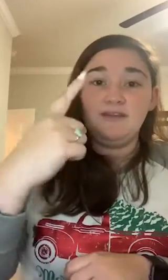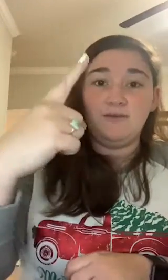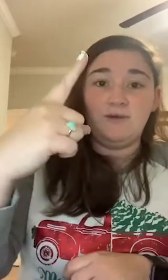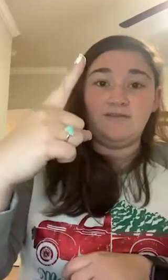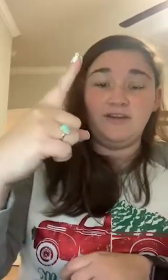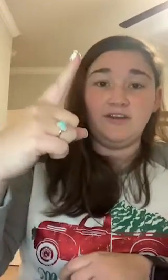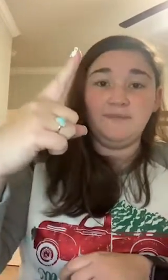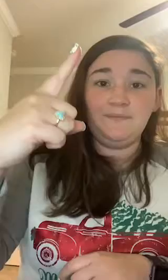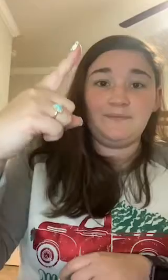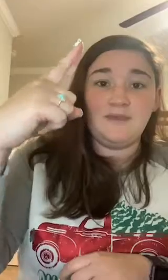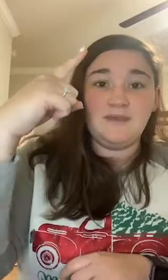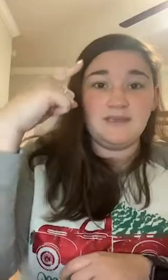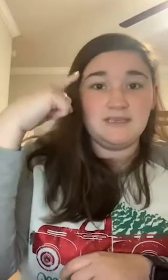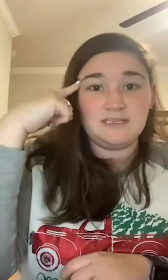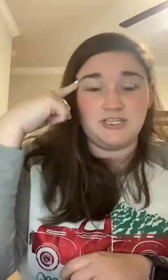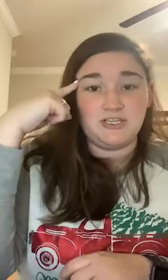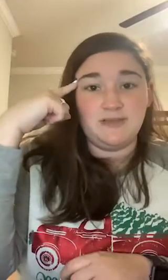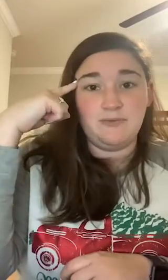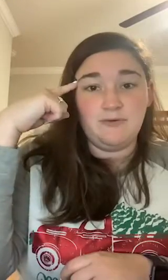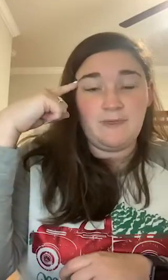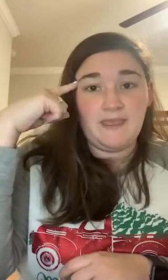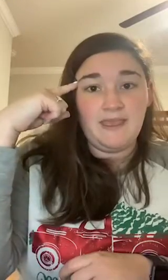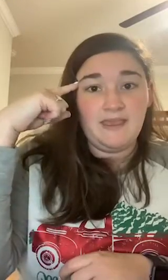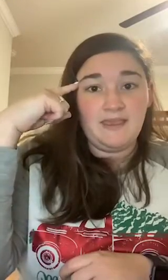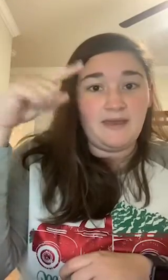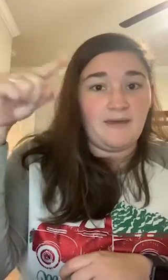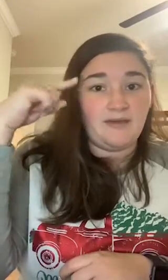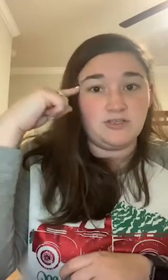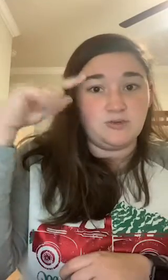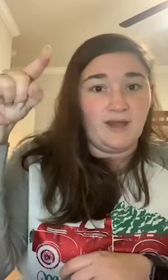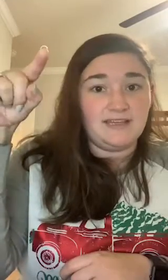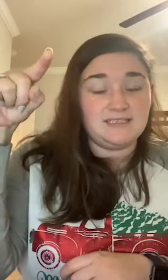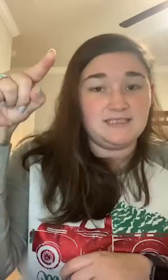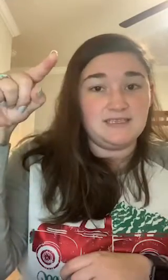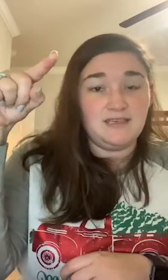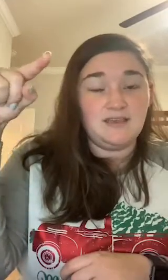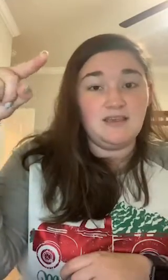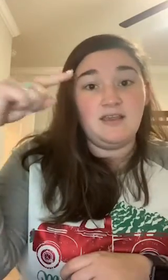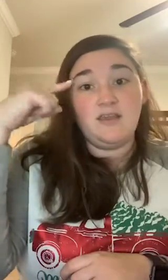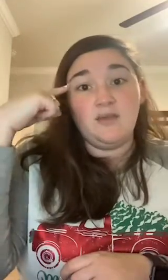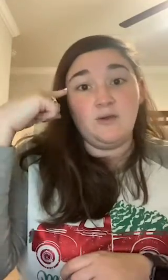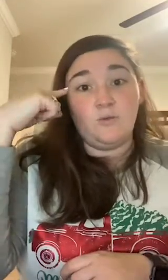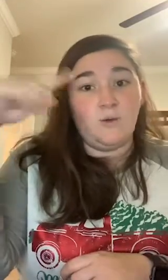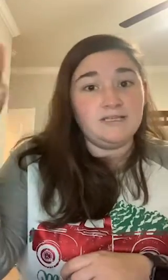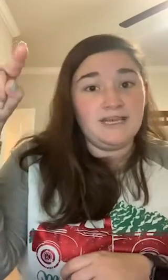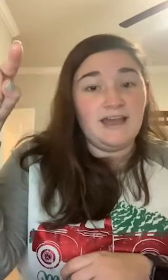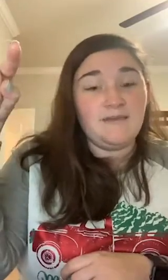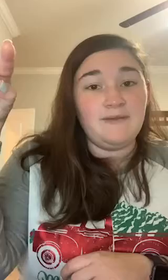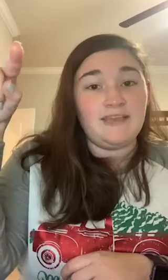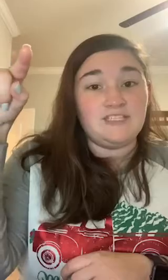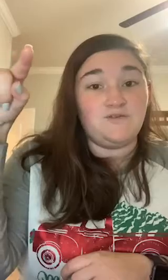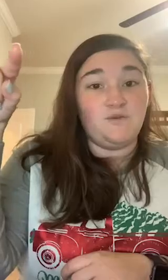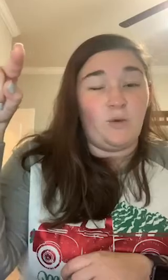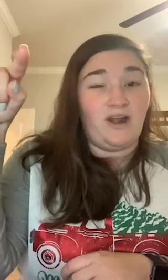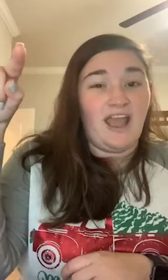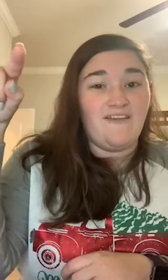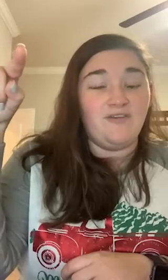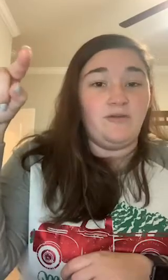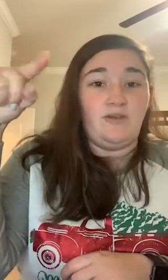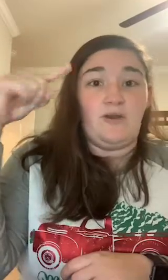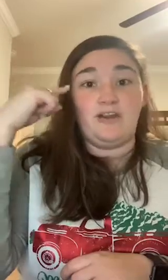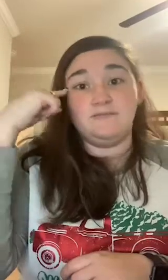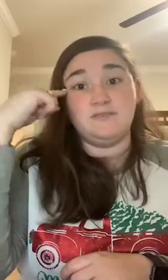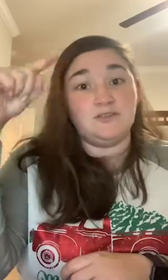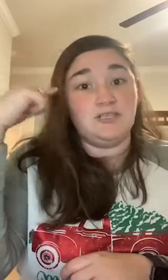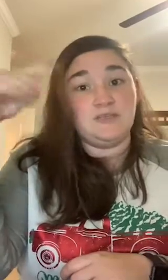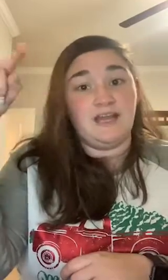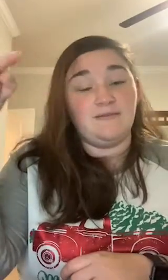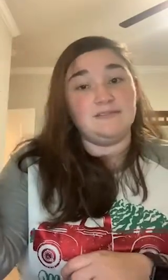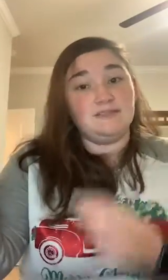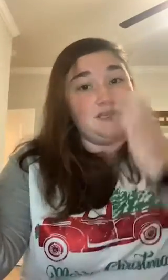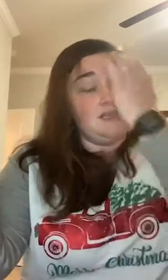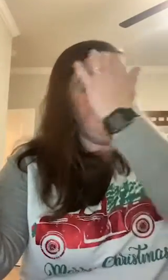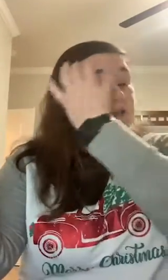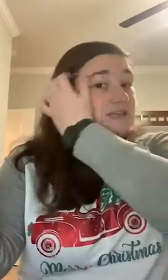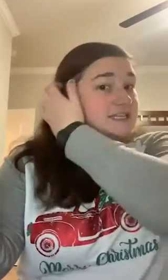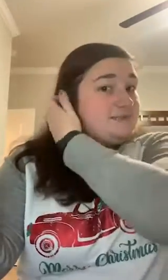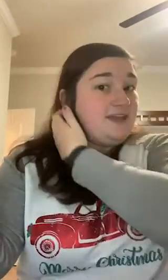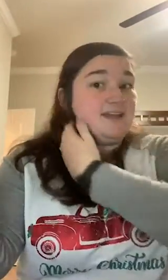one finger touch your temple, come out twice. one time is for, f-o-r so two times is because